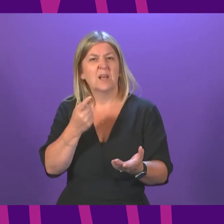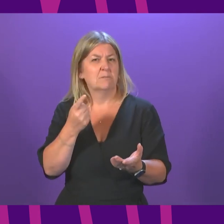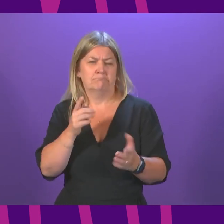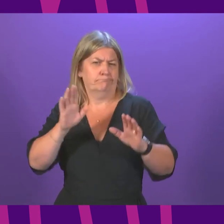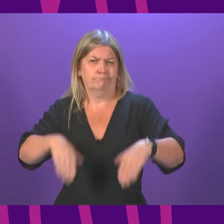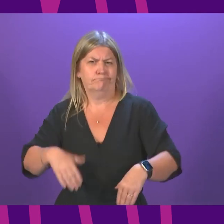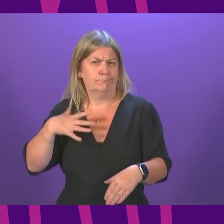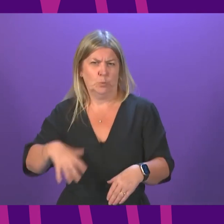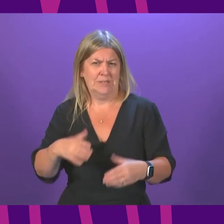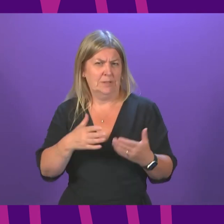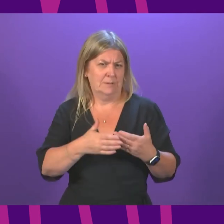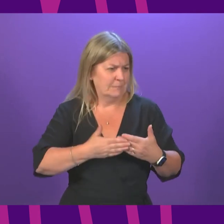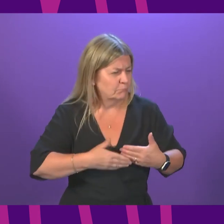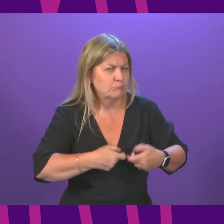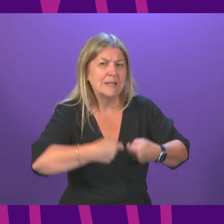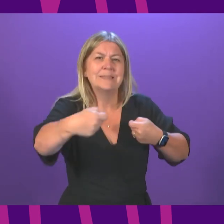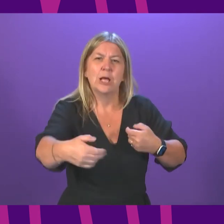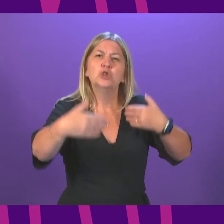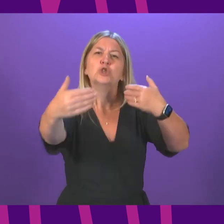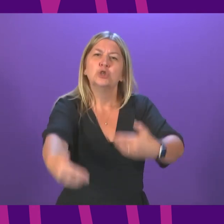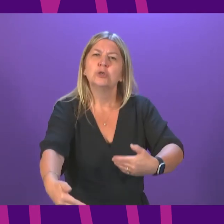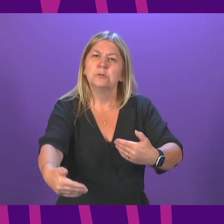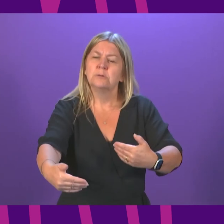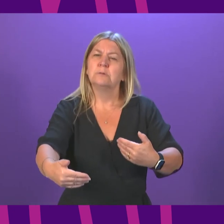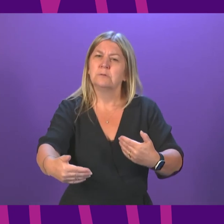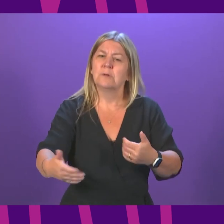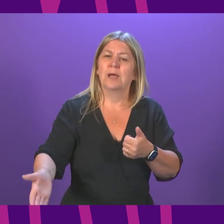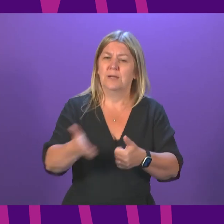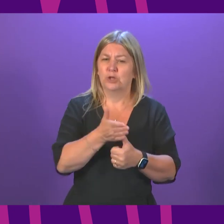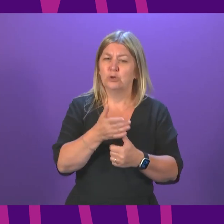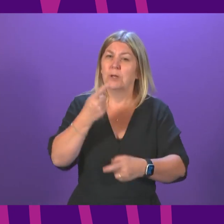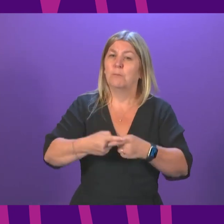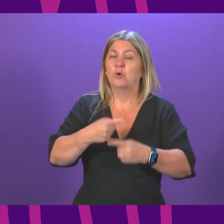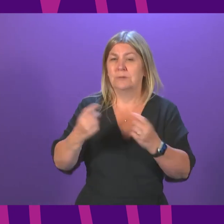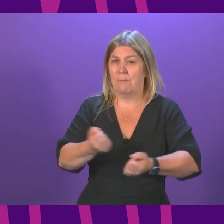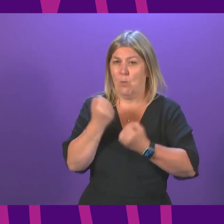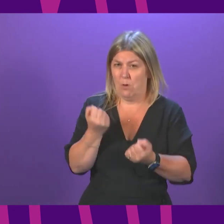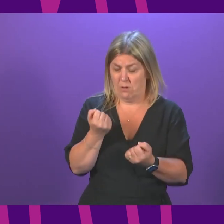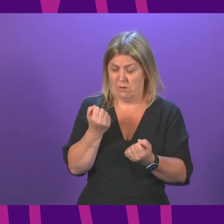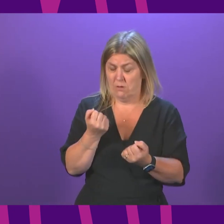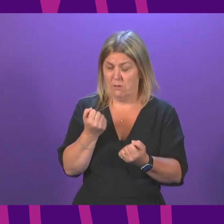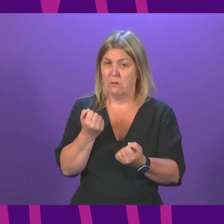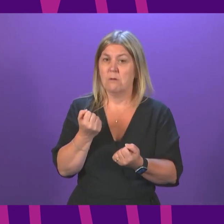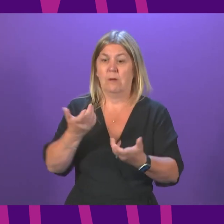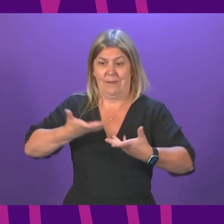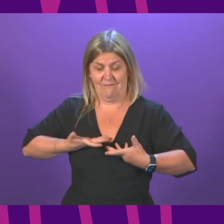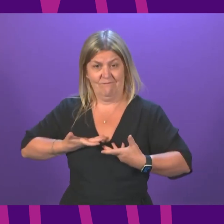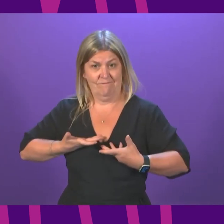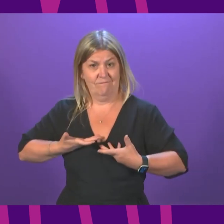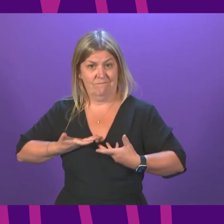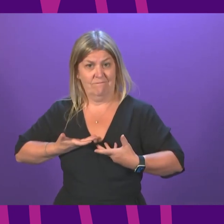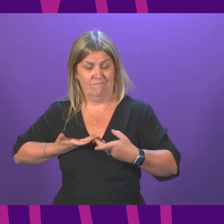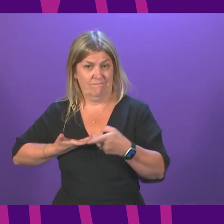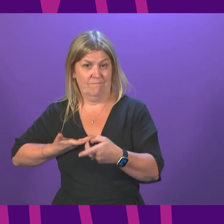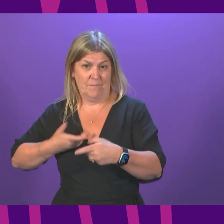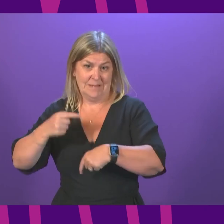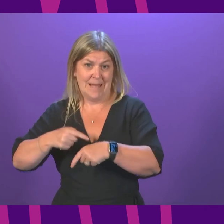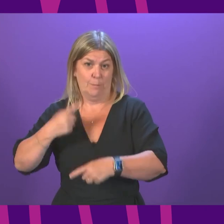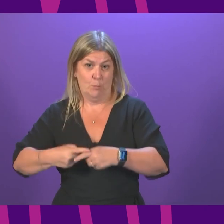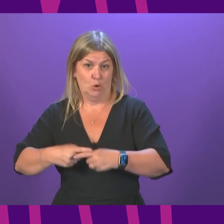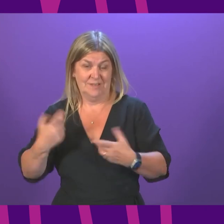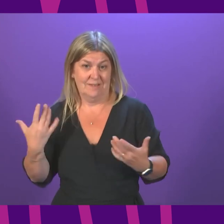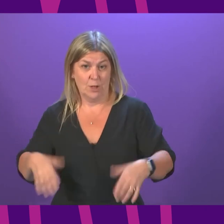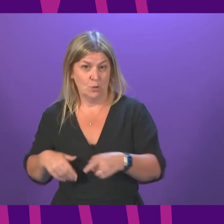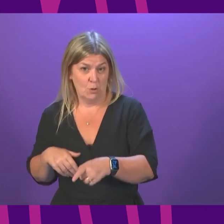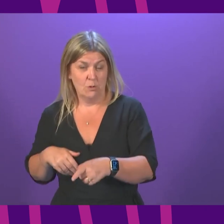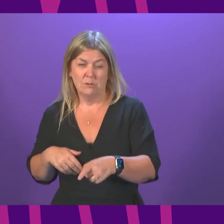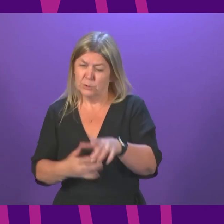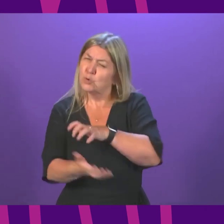and we need to work together in a spirit of collaboration to achieve better public policy